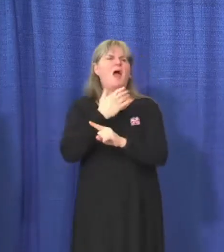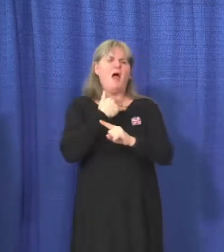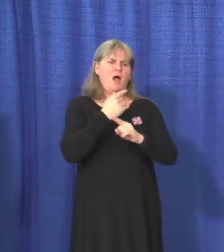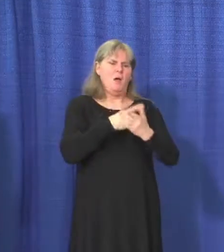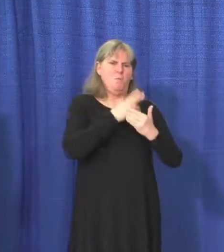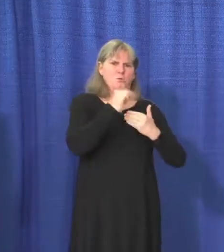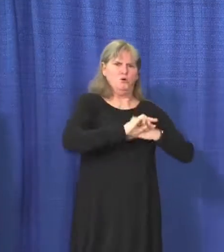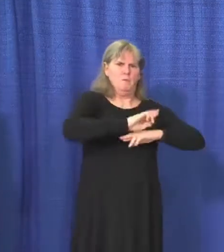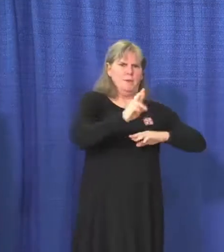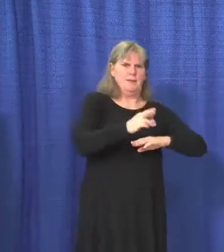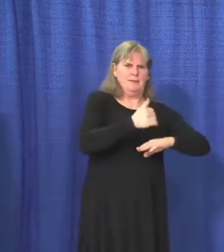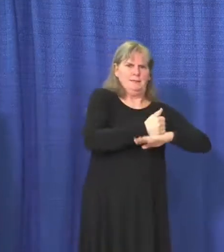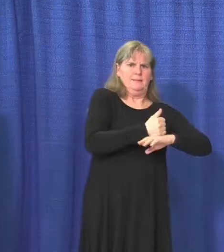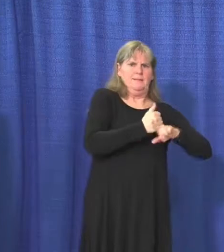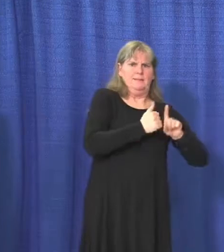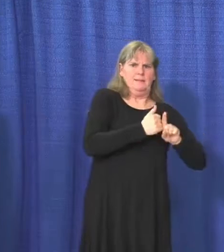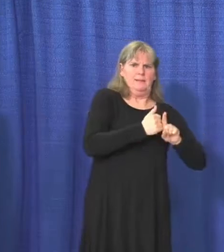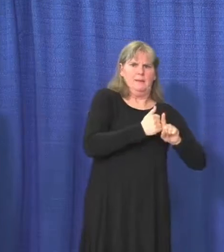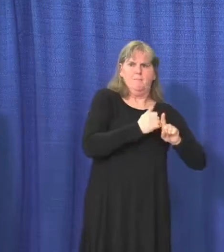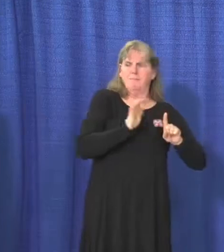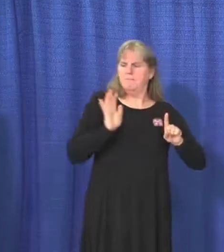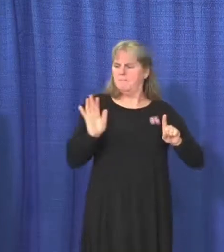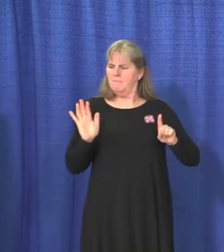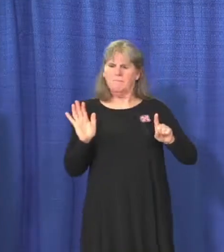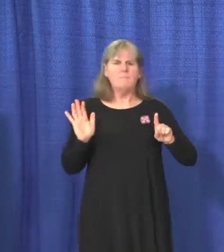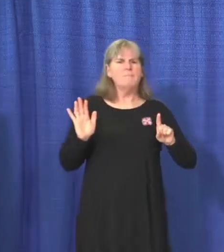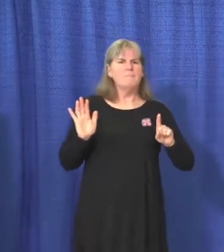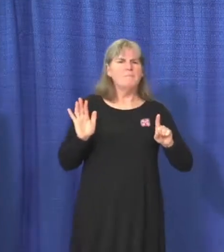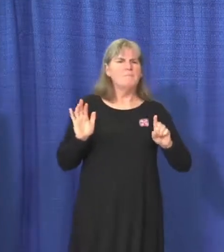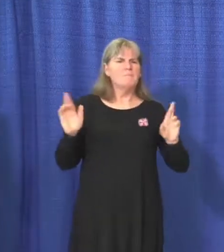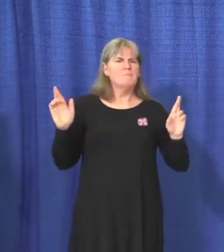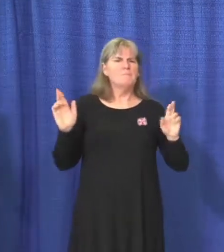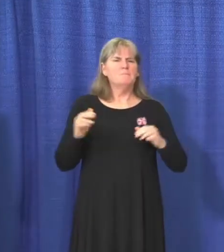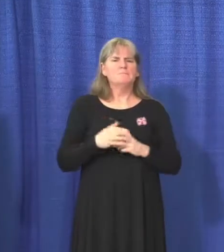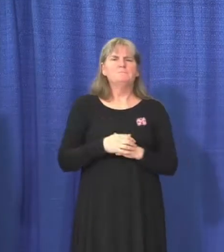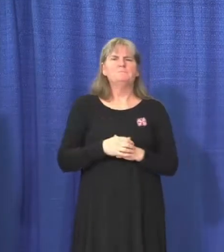process. Thank you we will now move to